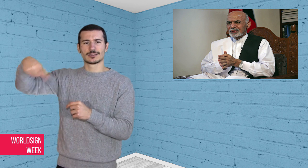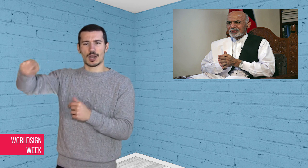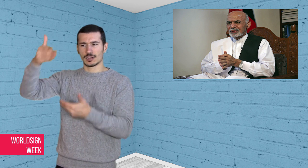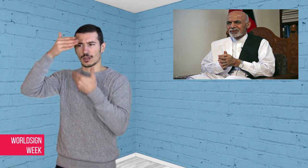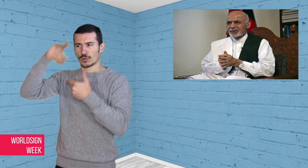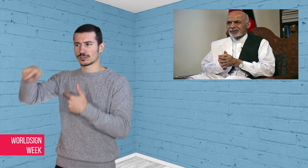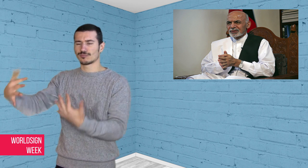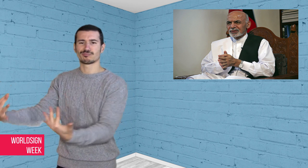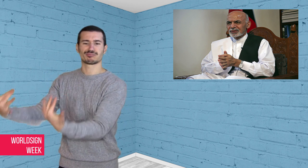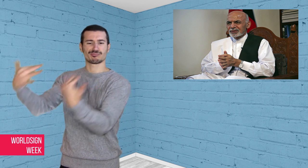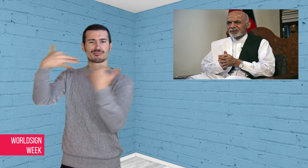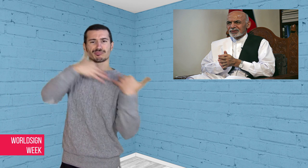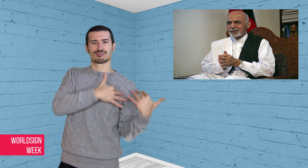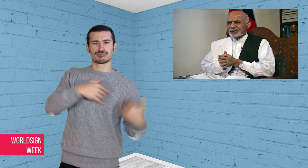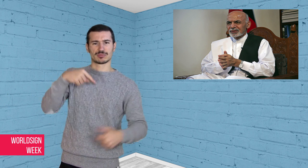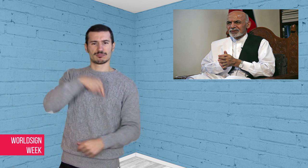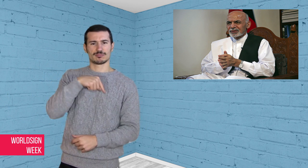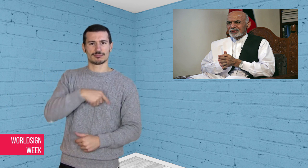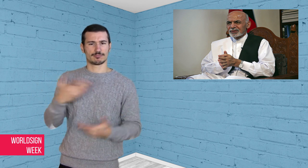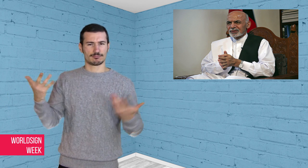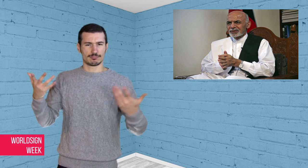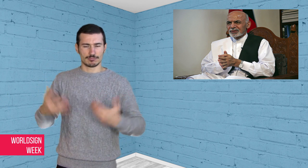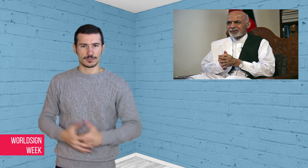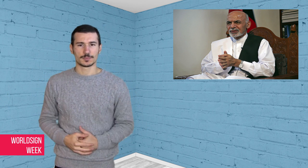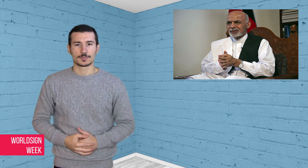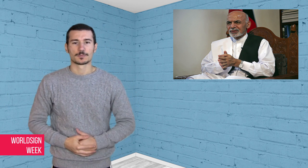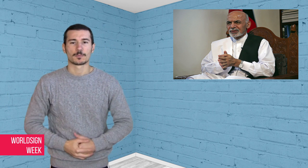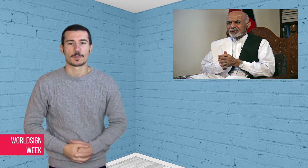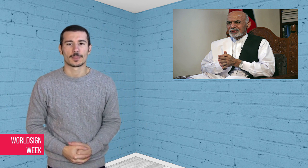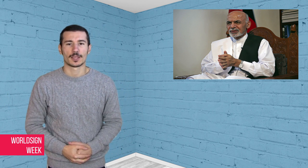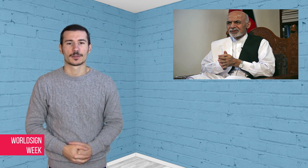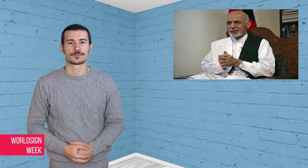the major terrorist groups who carries out